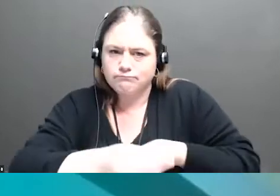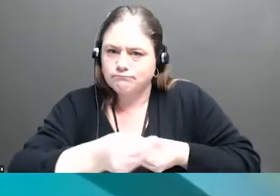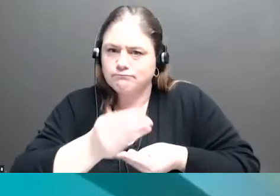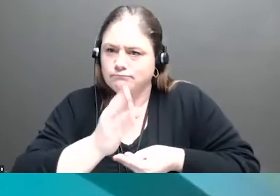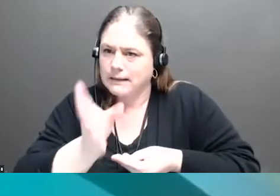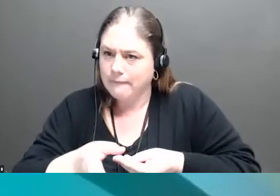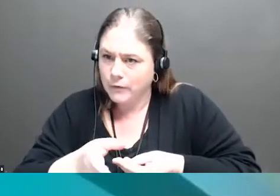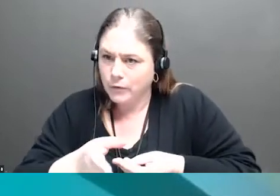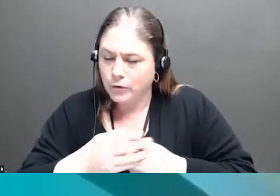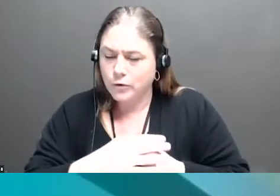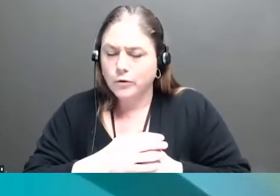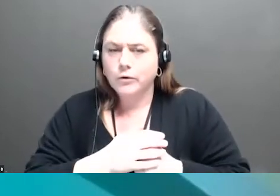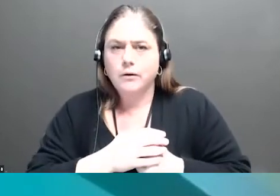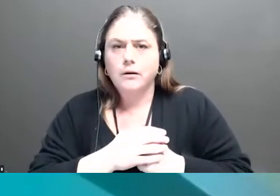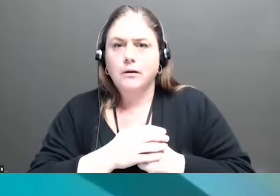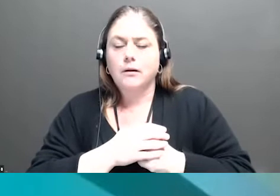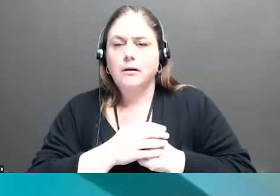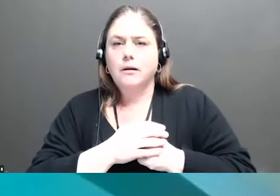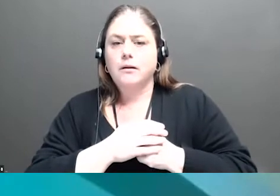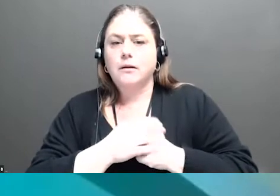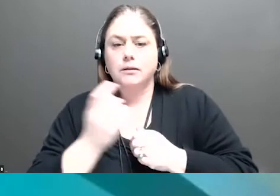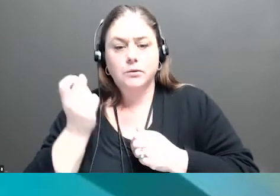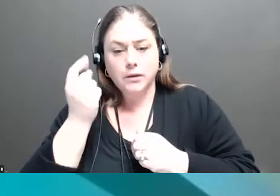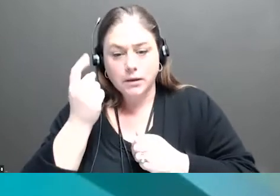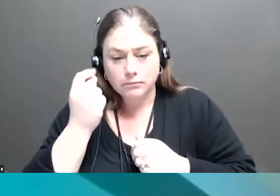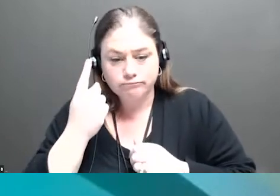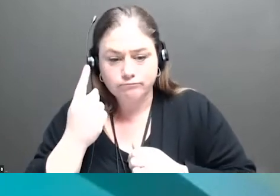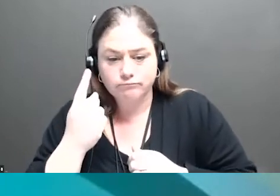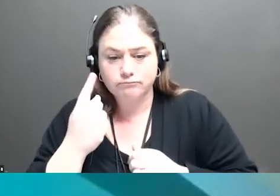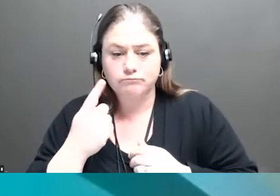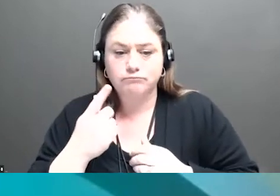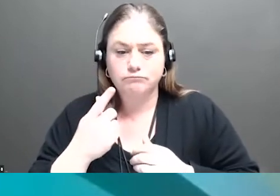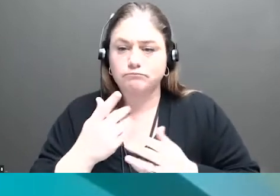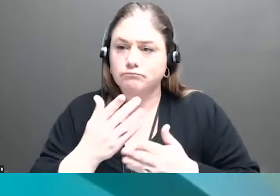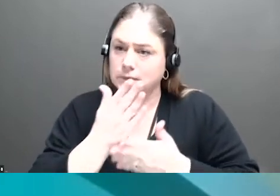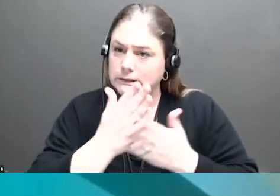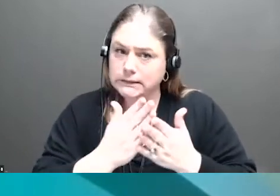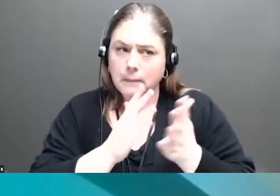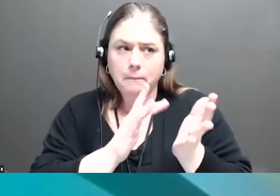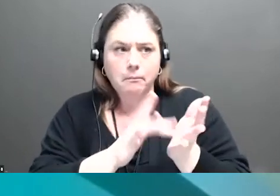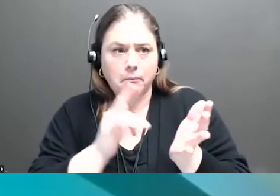the research data and the findings were not to be part of a research or a publication.